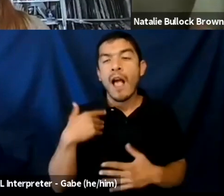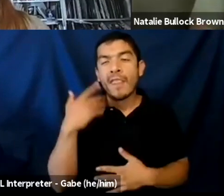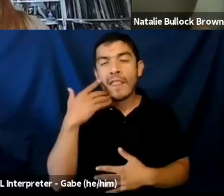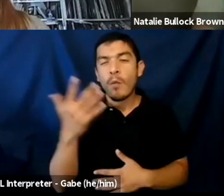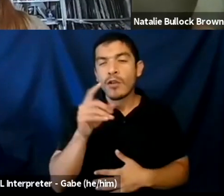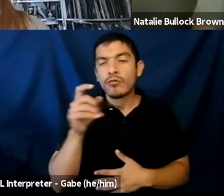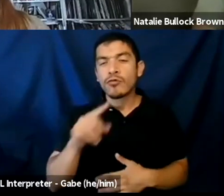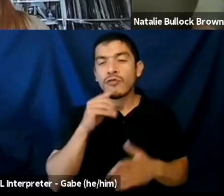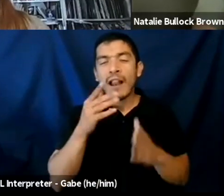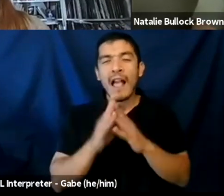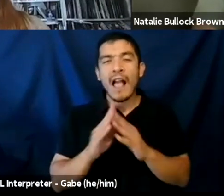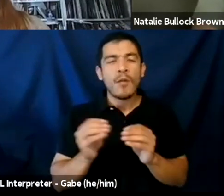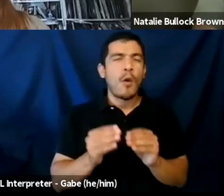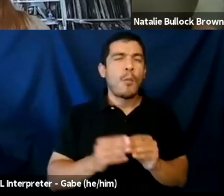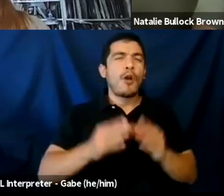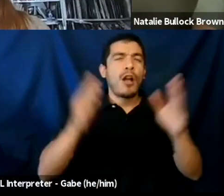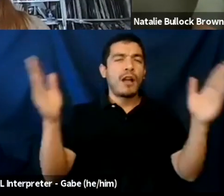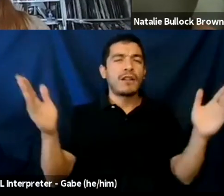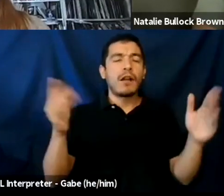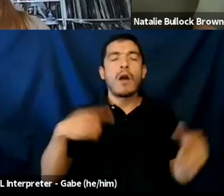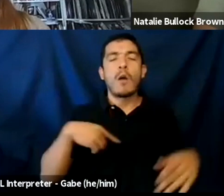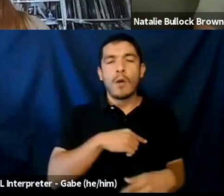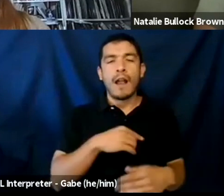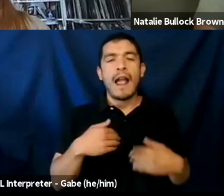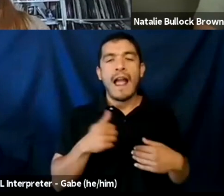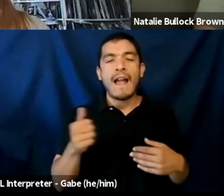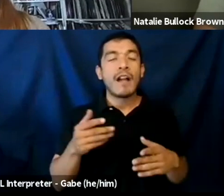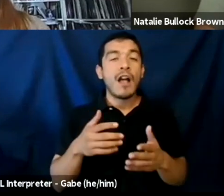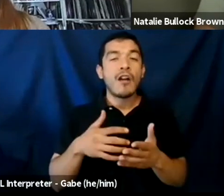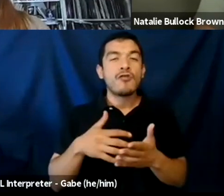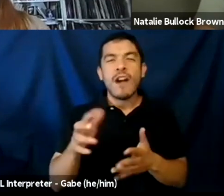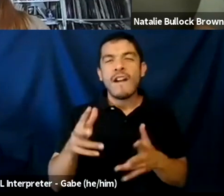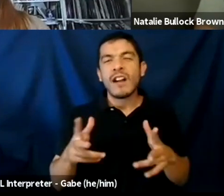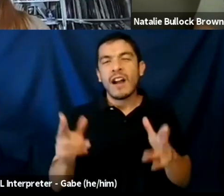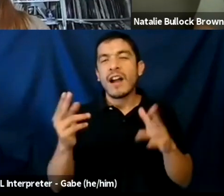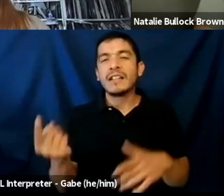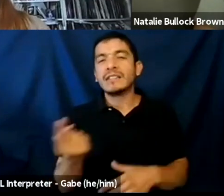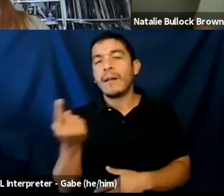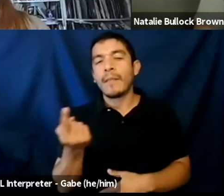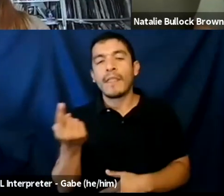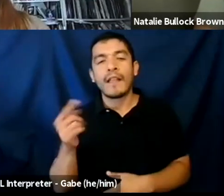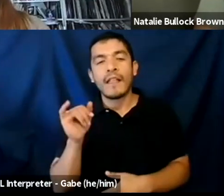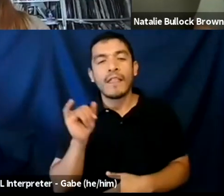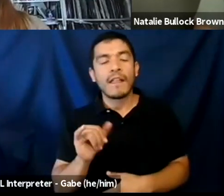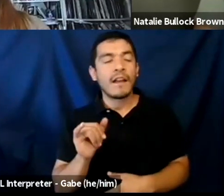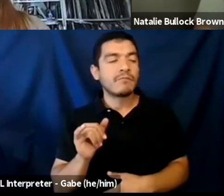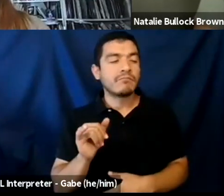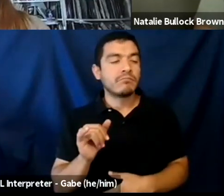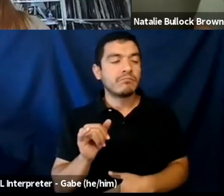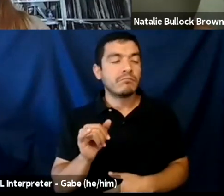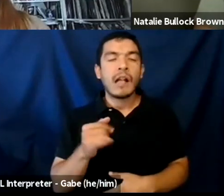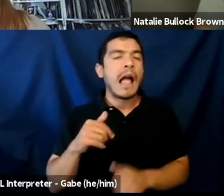is more broadly. We've got a rough cut, something that, how do we think about that rough cut